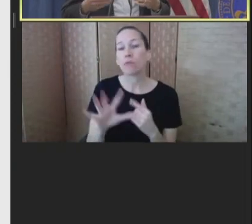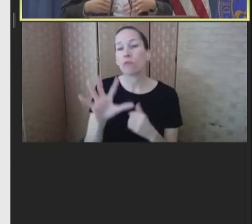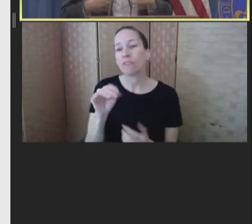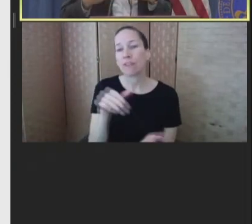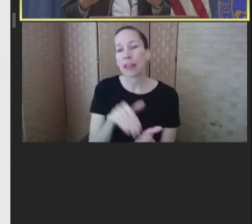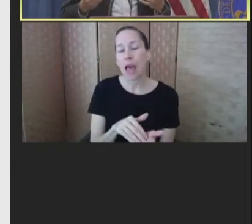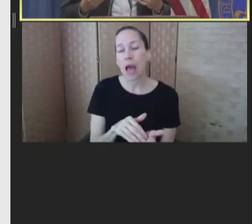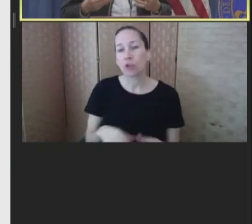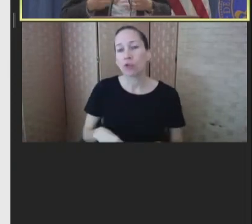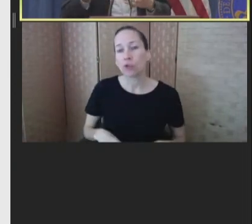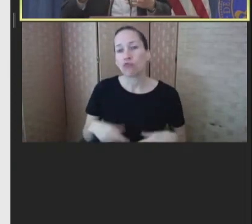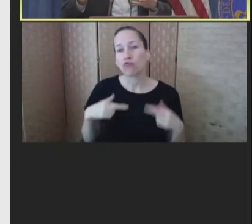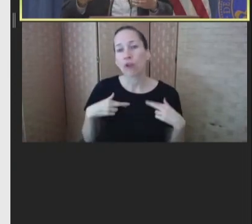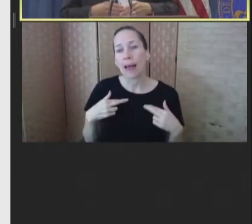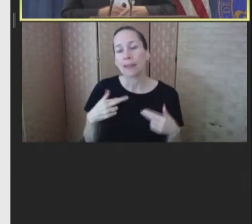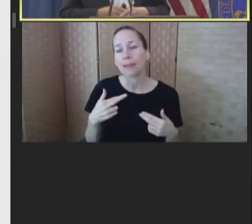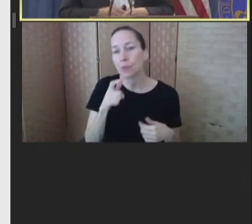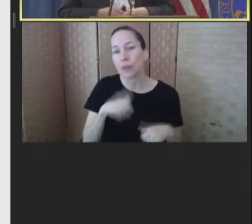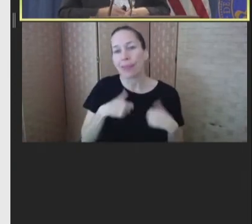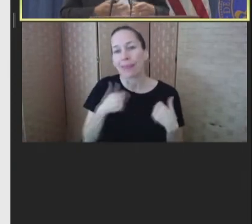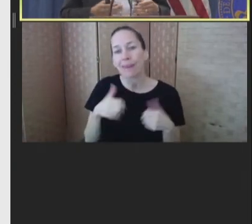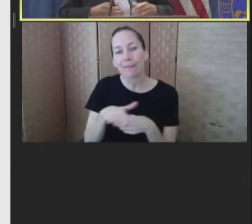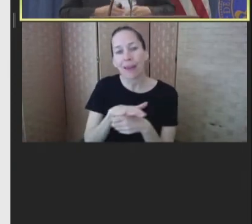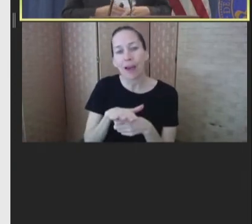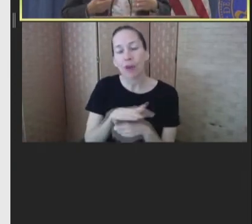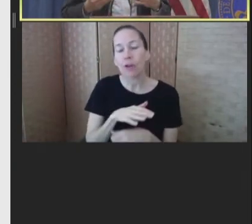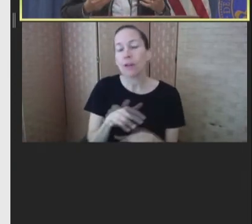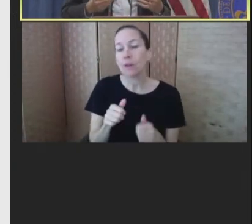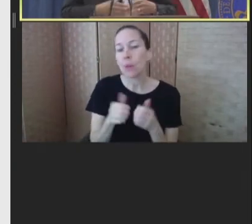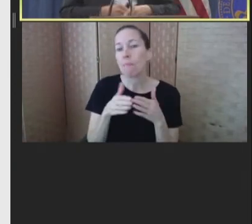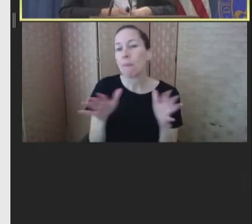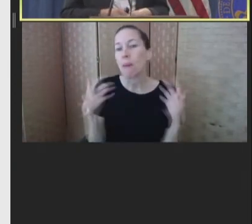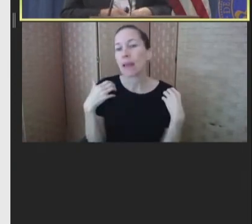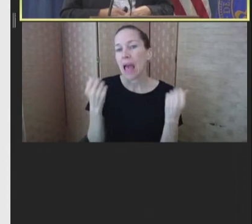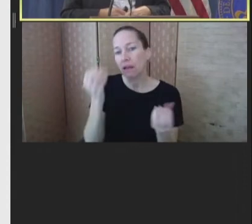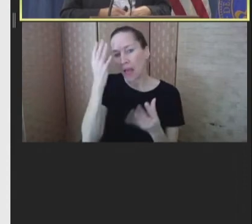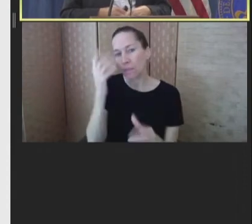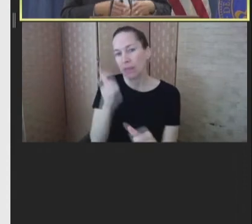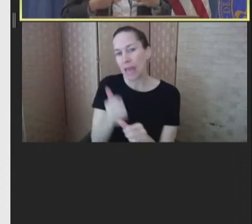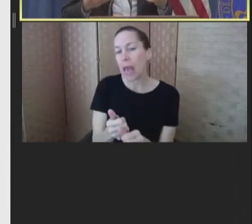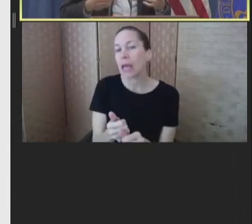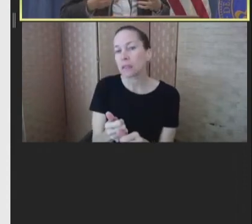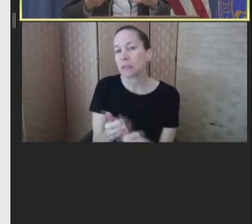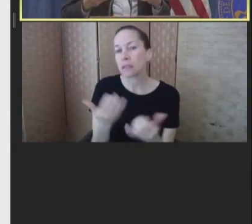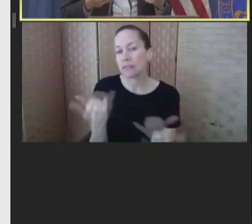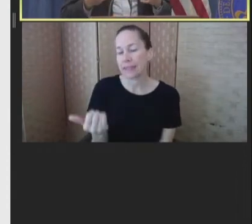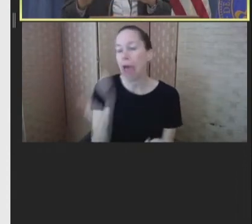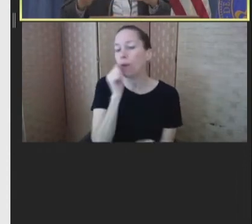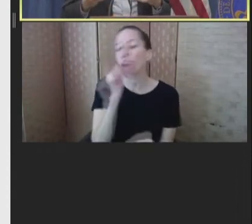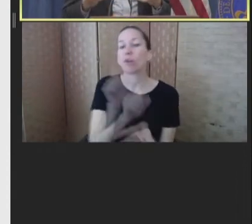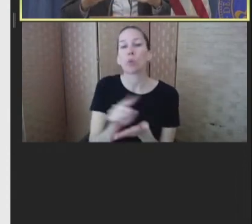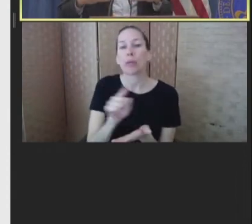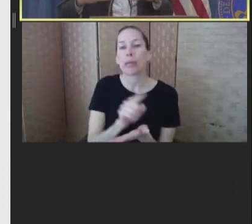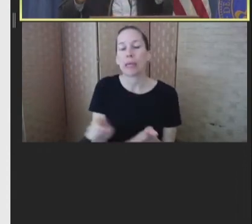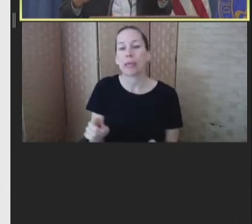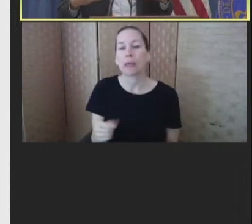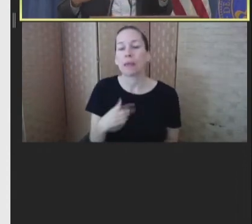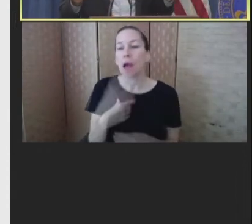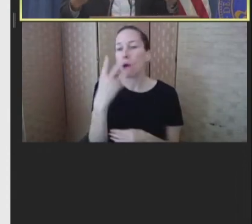with public -- daily public health status updates for a while. And now that's weekly. I did a lot of, you know, three-to-five-minute videos just sort of explaining where we were